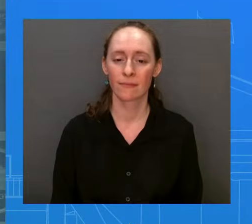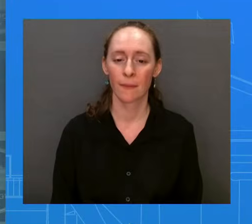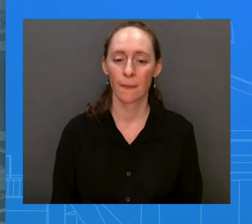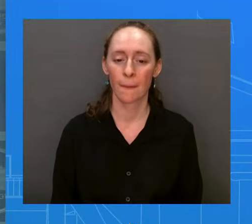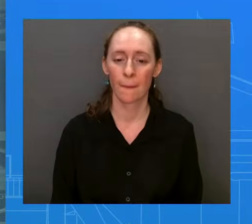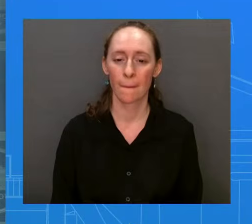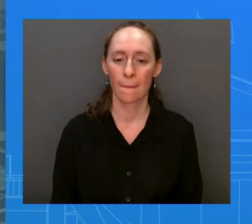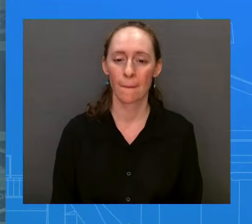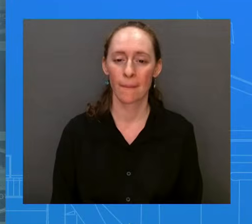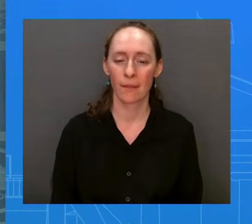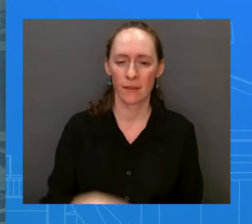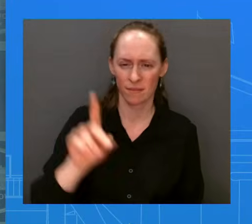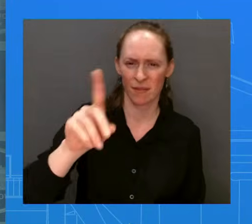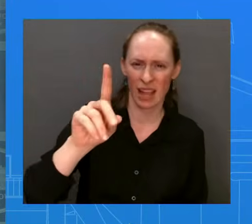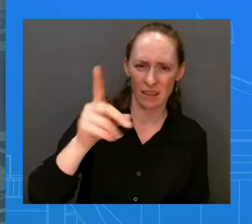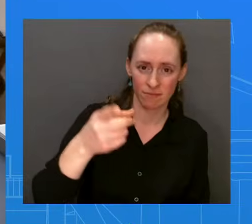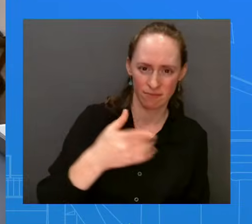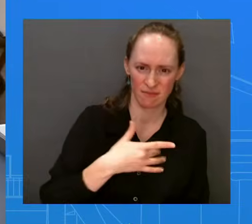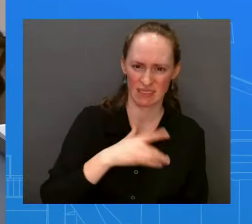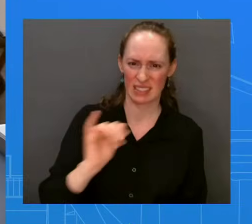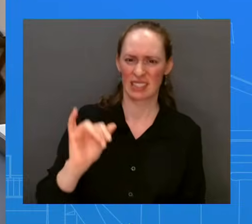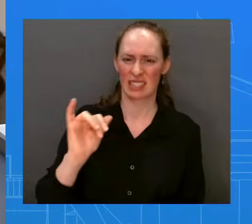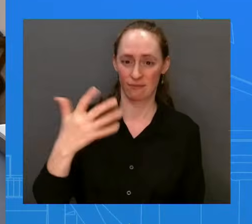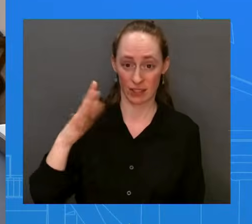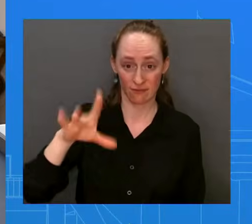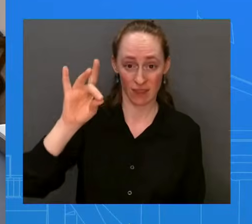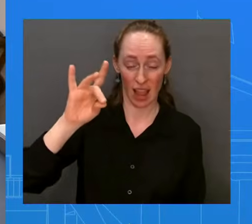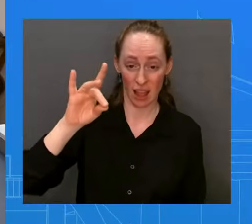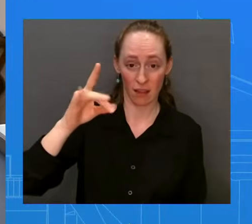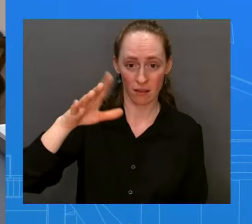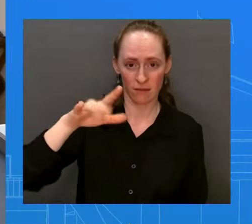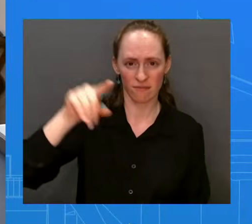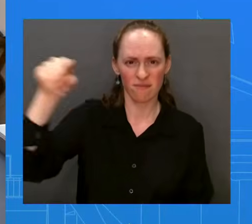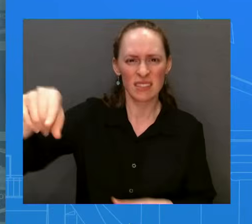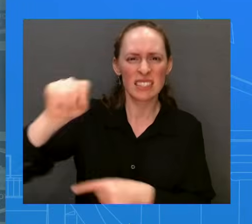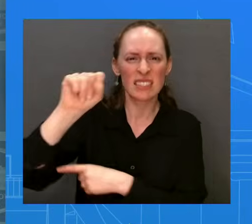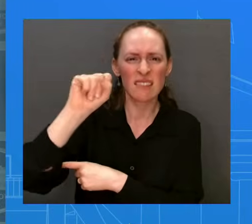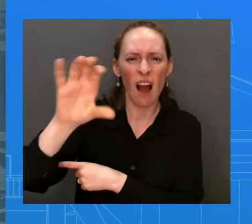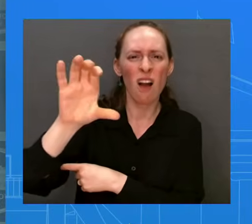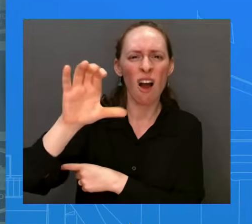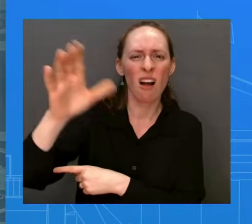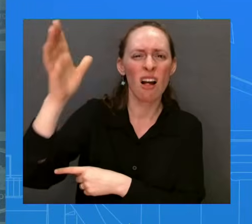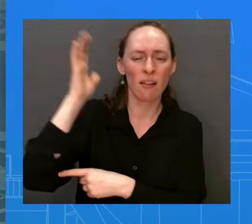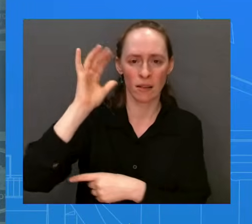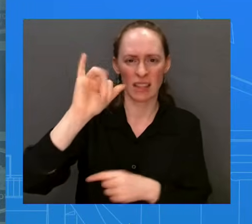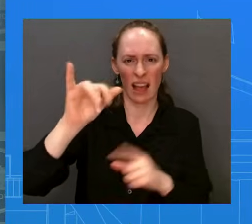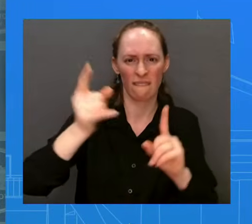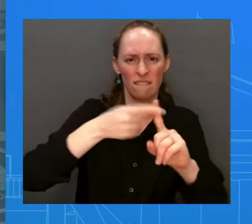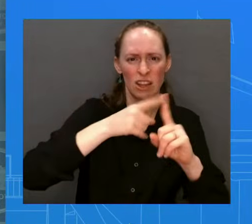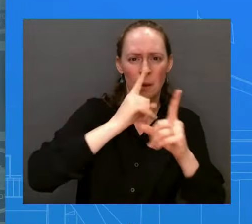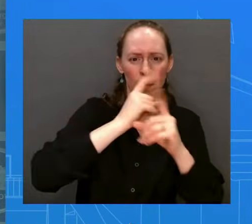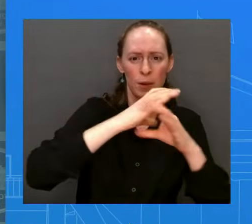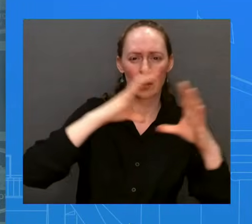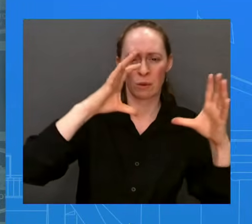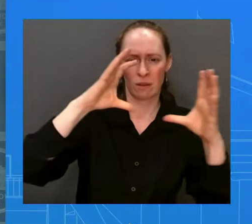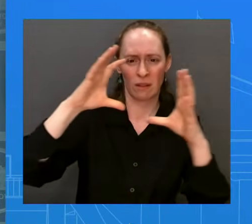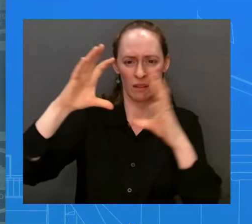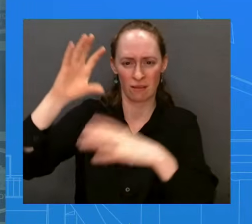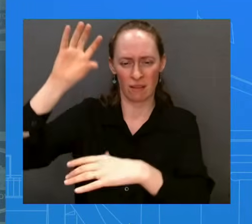The Press: The large so-called payload that's . Mr. Kirby: Yeah, as I said, some of the debris -- certainly, they were able to take things off the surface,